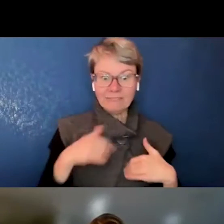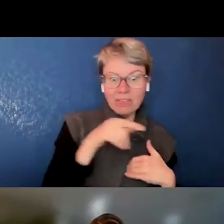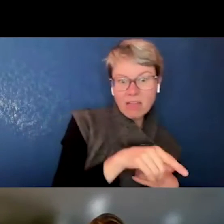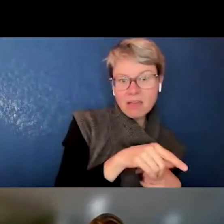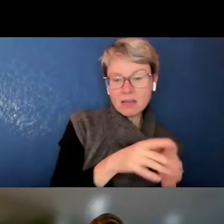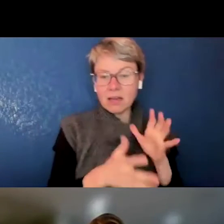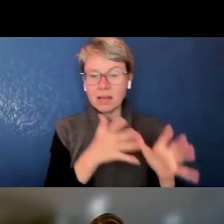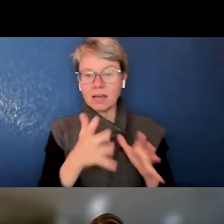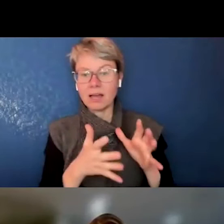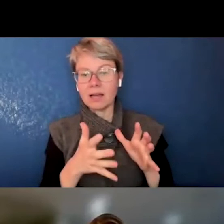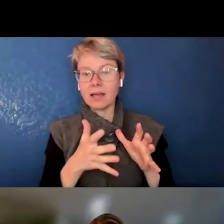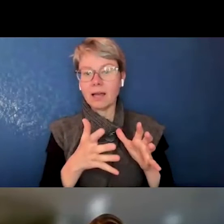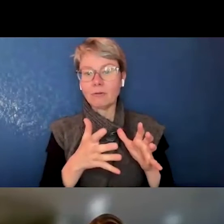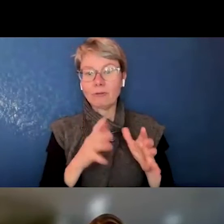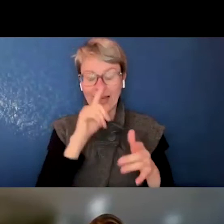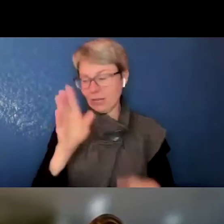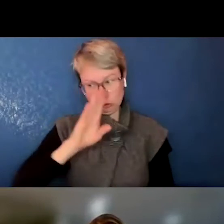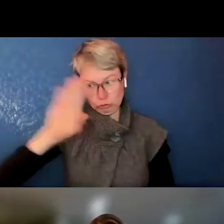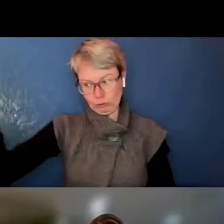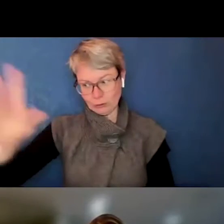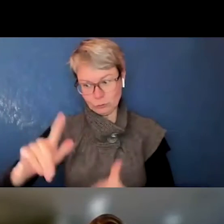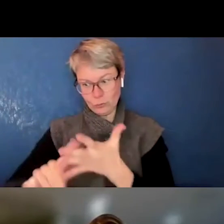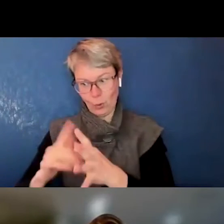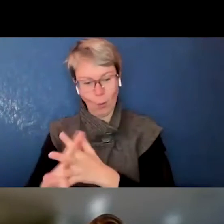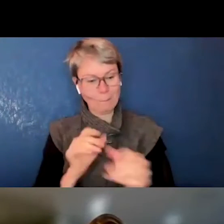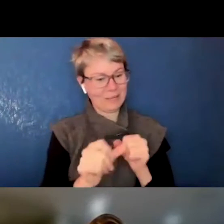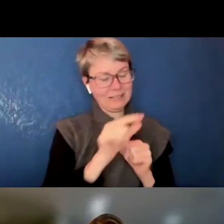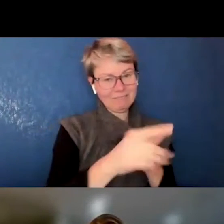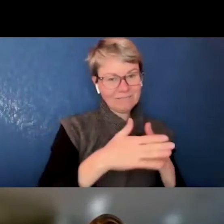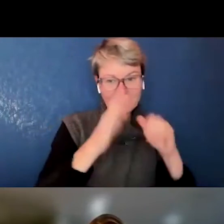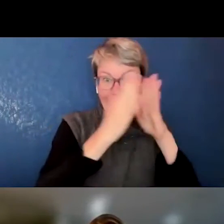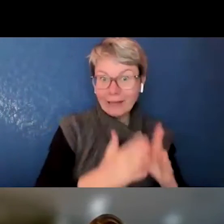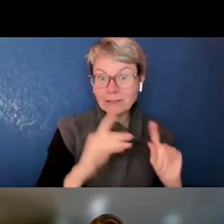that's dealt with so I guess maybe similarly in that situation you know if that person wasn't